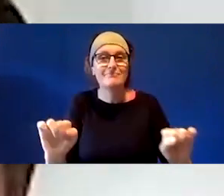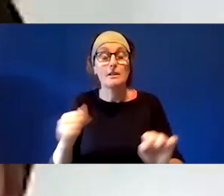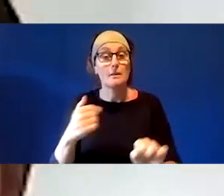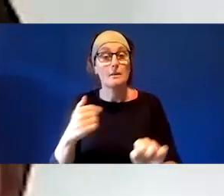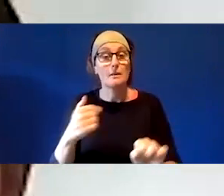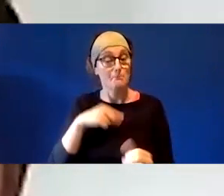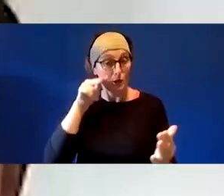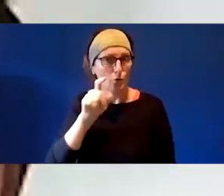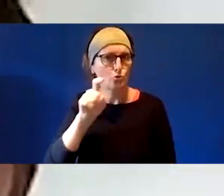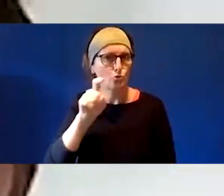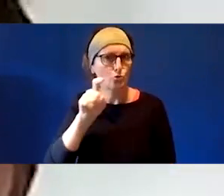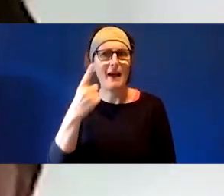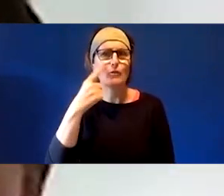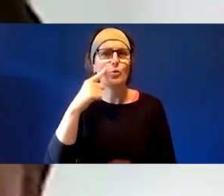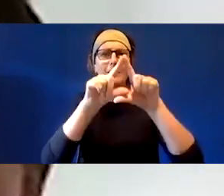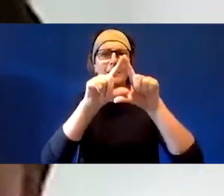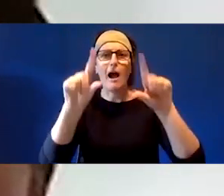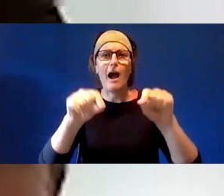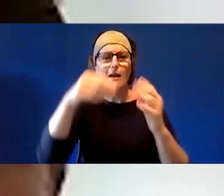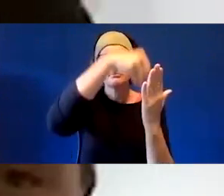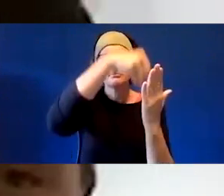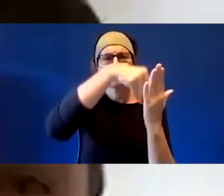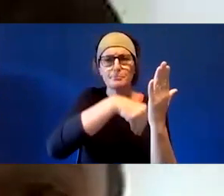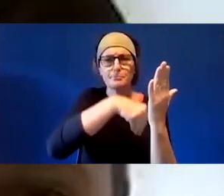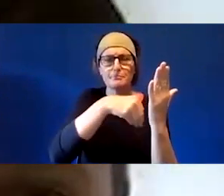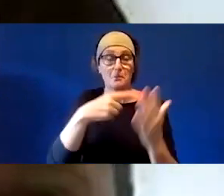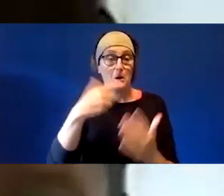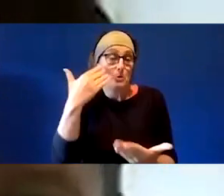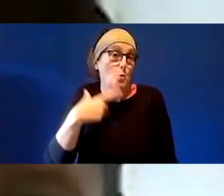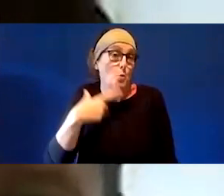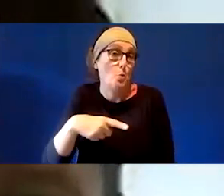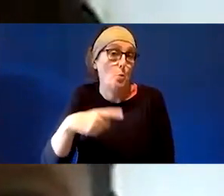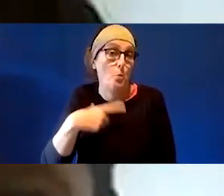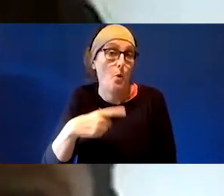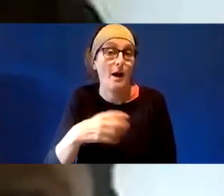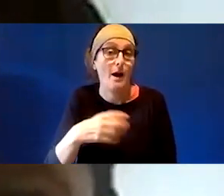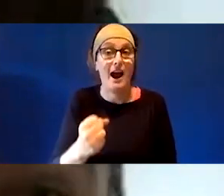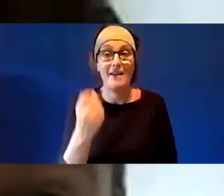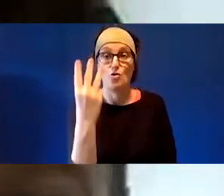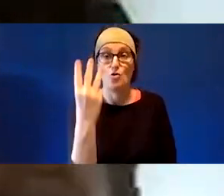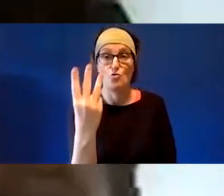into my card sectional, for some reason I had three temporary